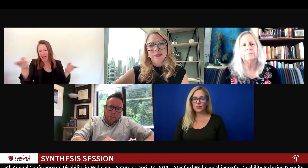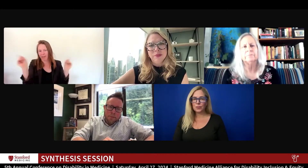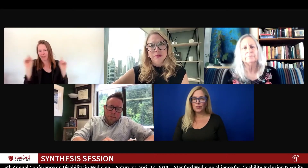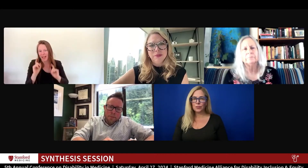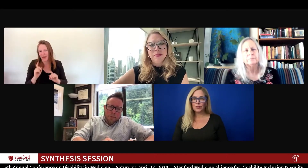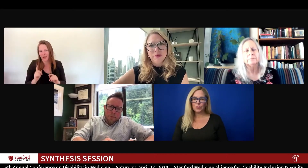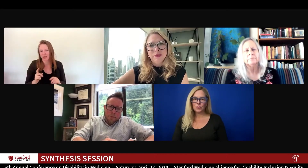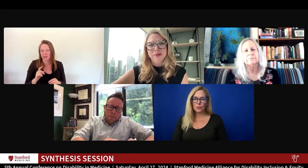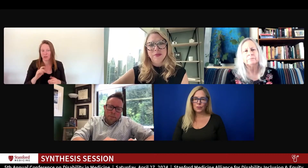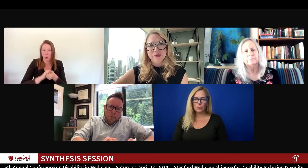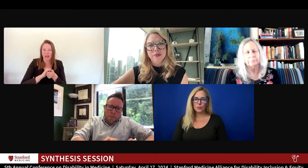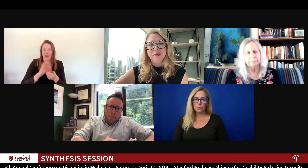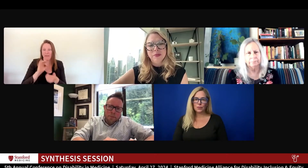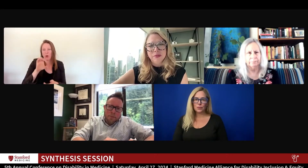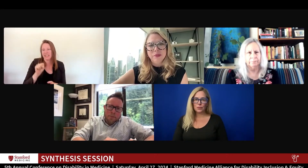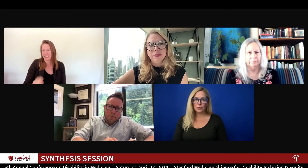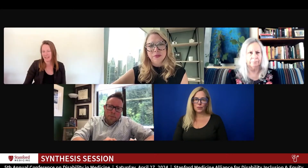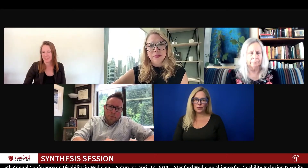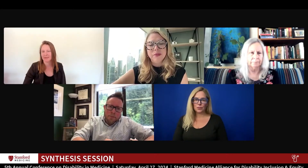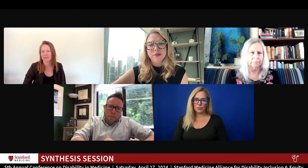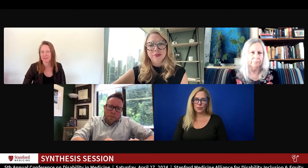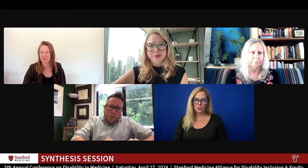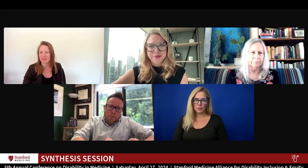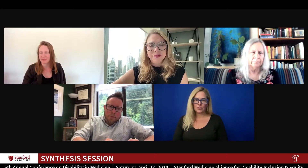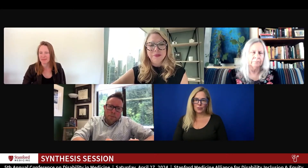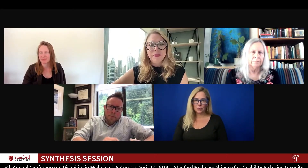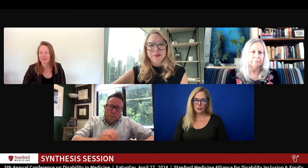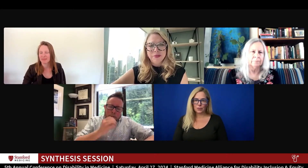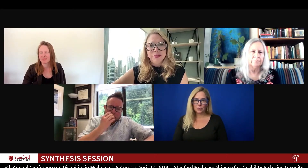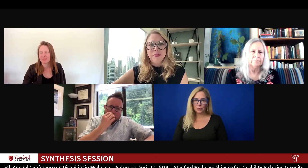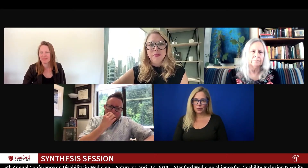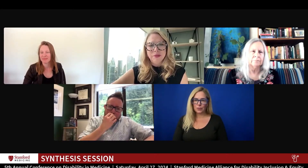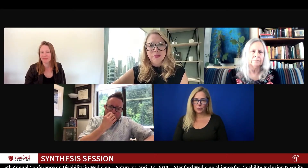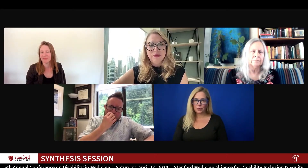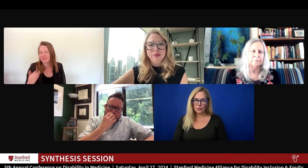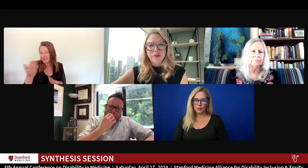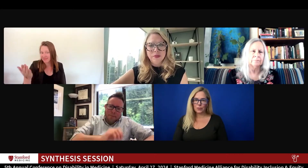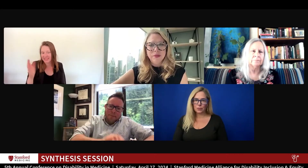and all like minded people out there, we'll join forces in that effort.